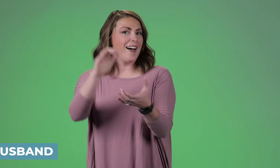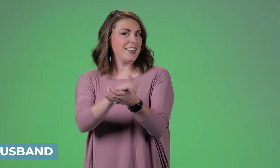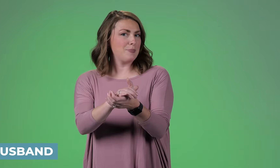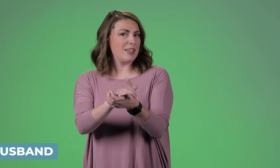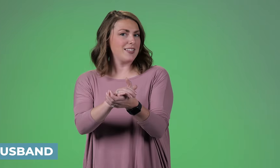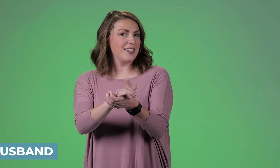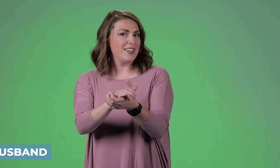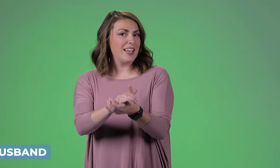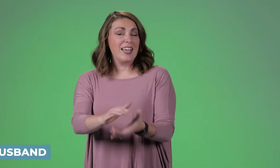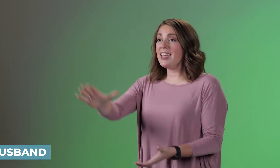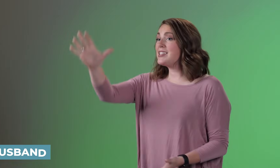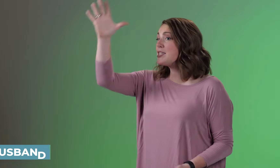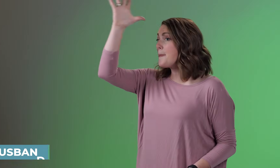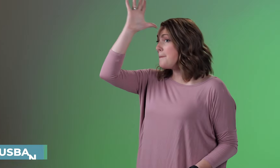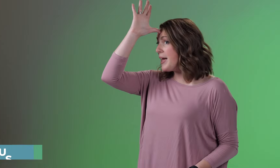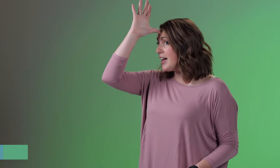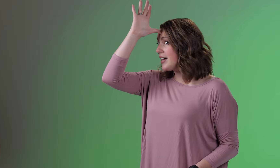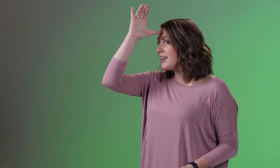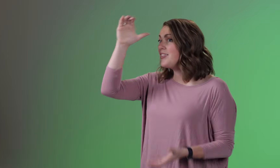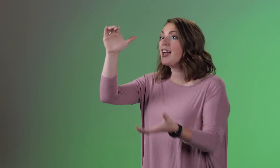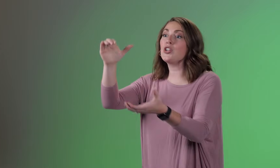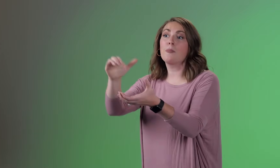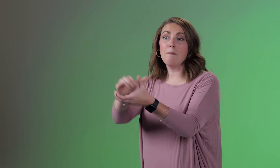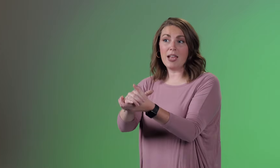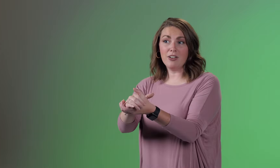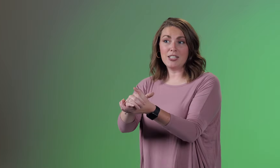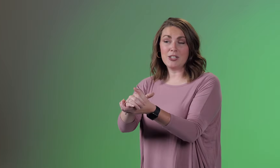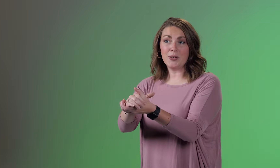HUSBAND It's the man that you're married to.